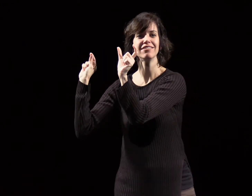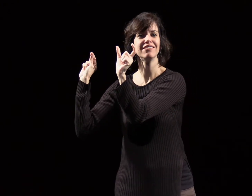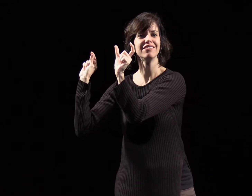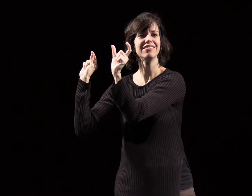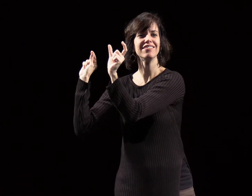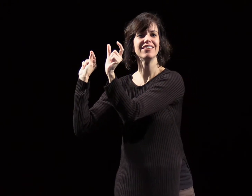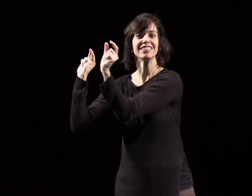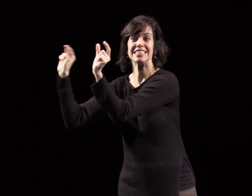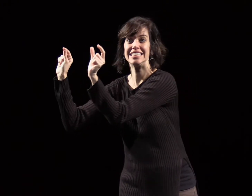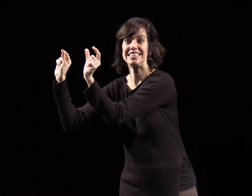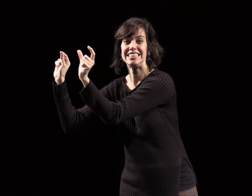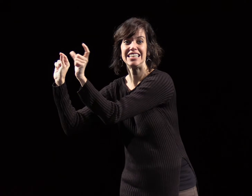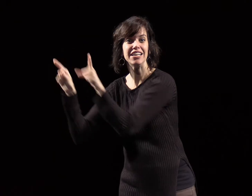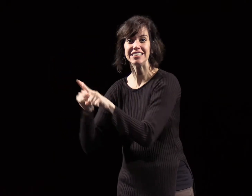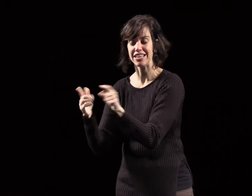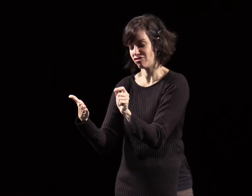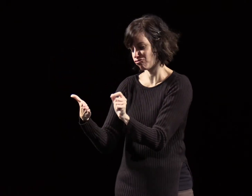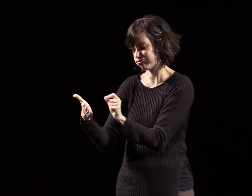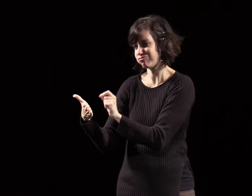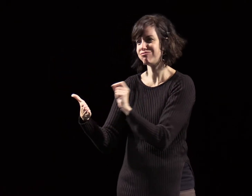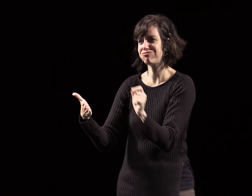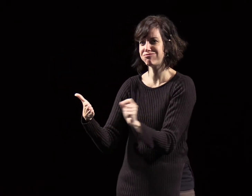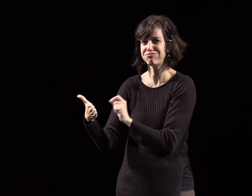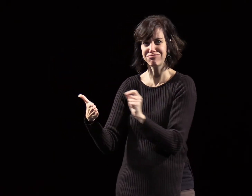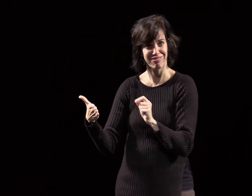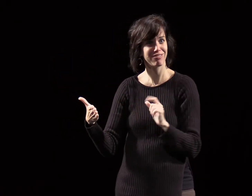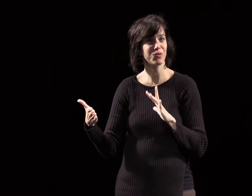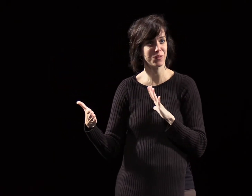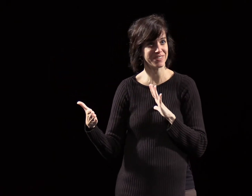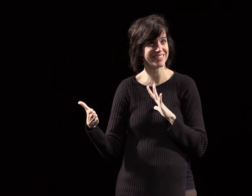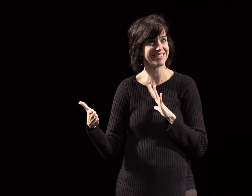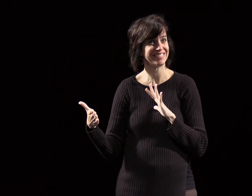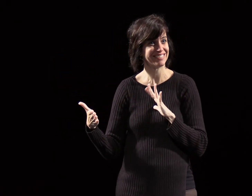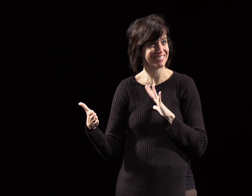so you can go back and reference them later. Pretty cool, right?